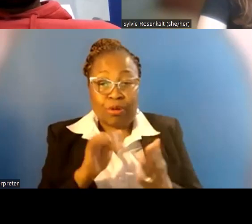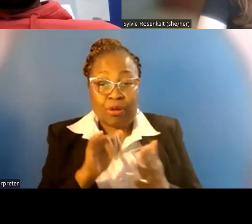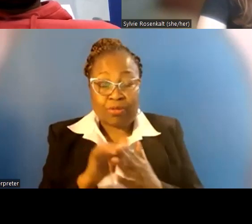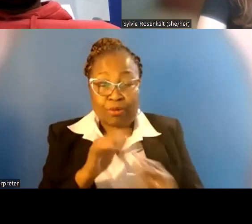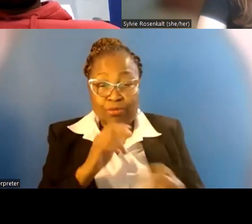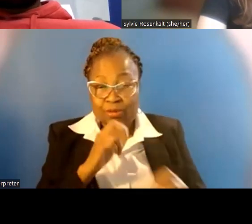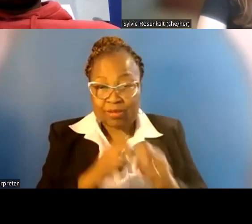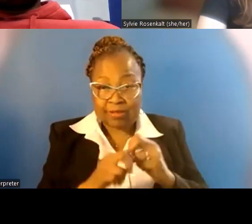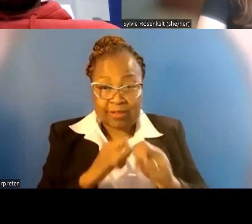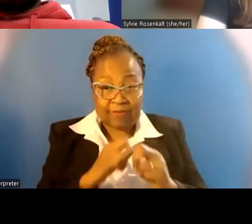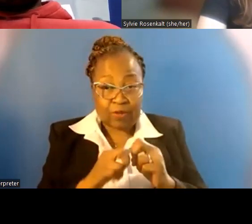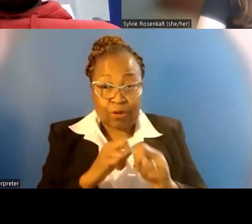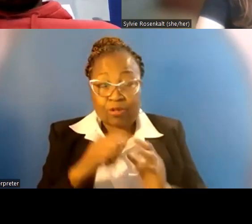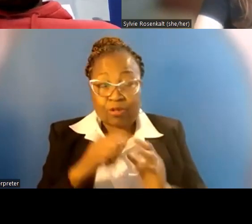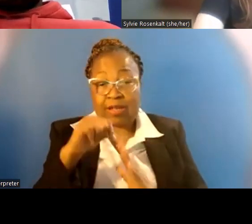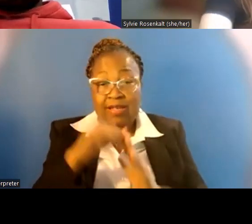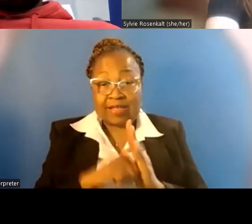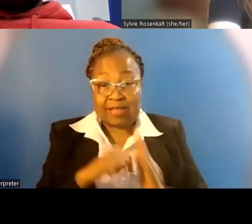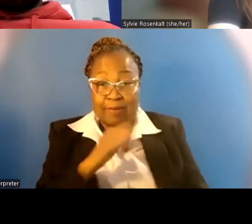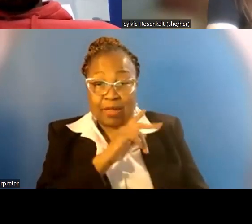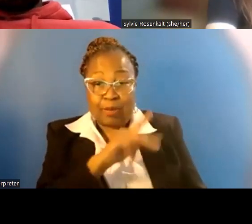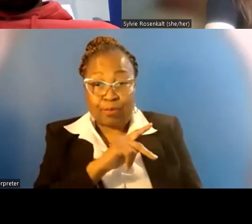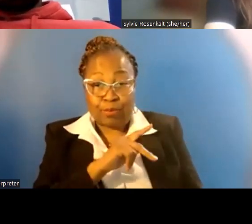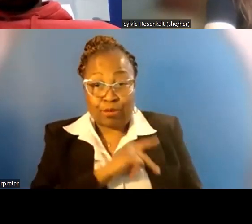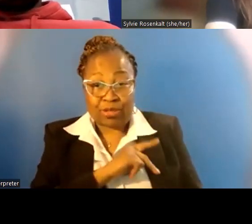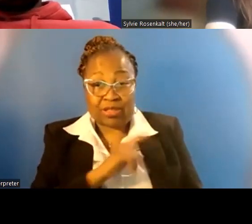and deeply personal conversations.